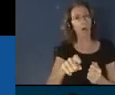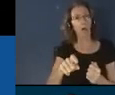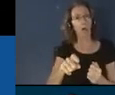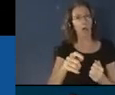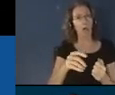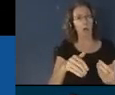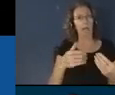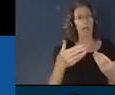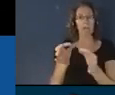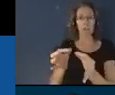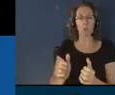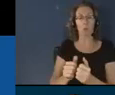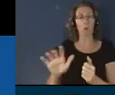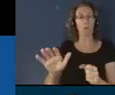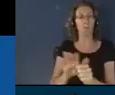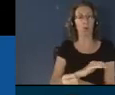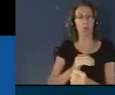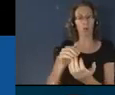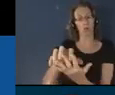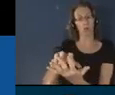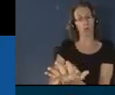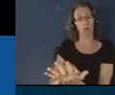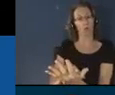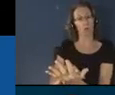the transcription beforehand that would also help us out a lot.